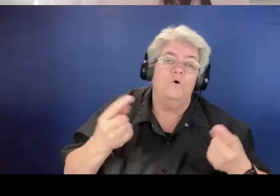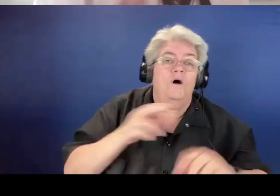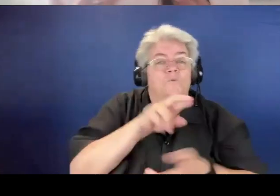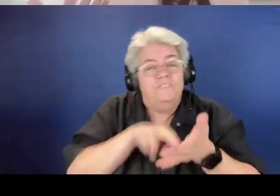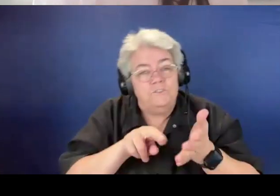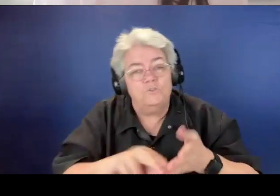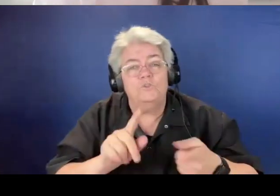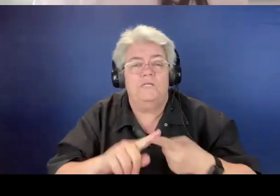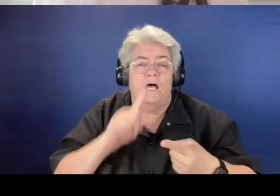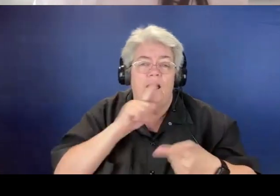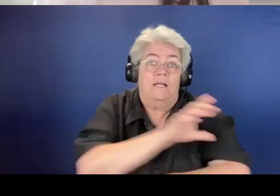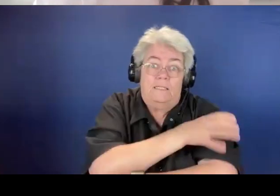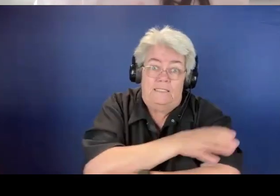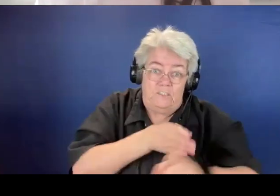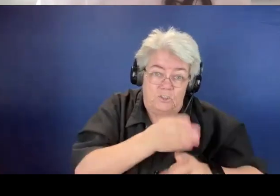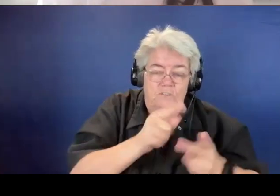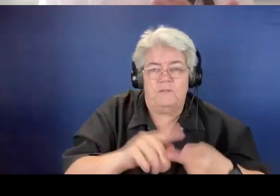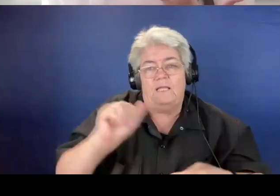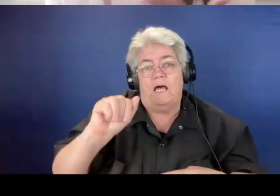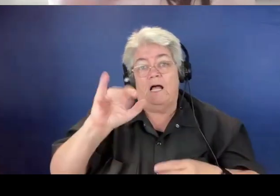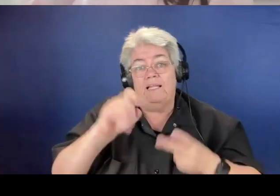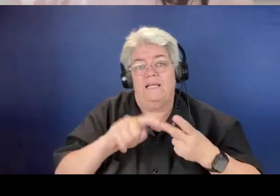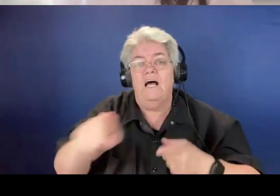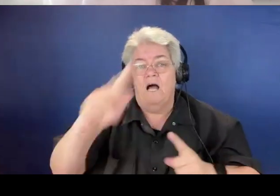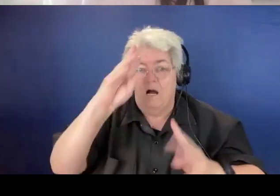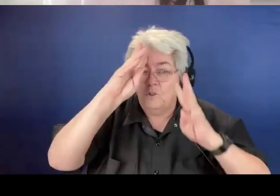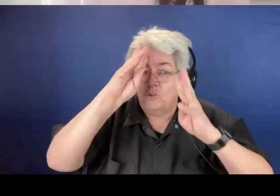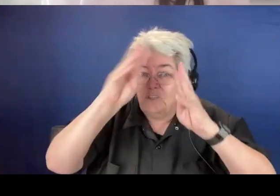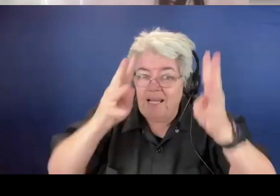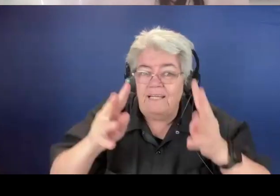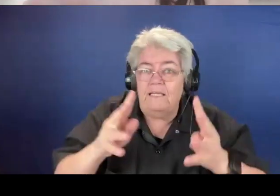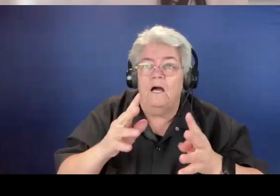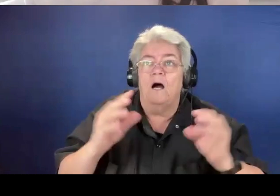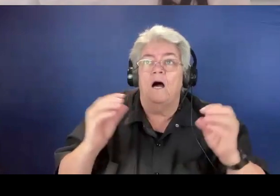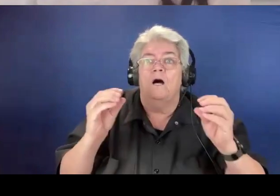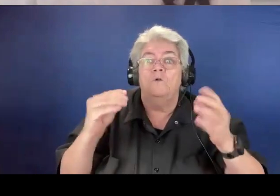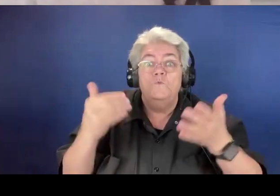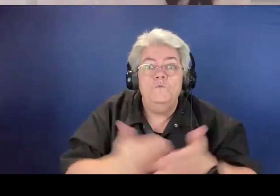developing bilingual specific measures that paint a more accurate picture of